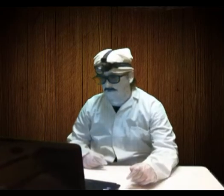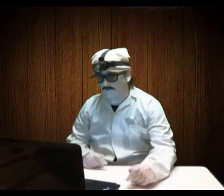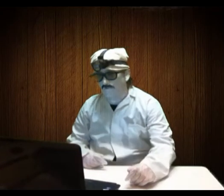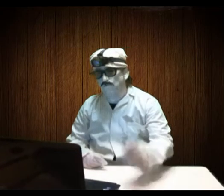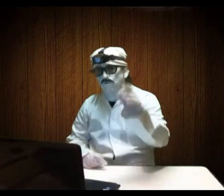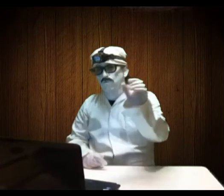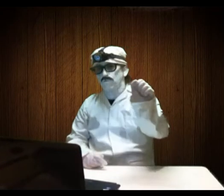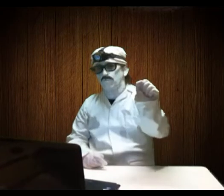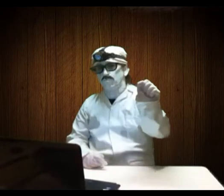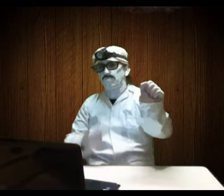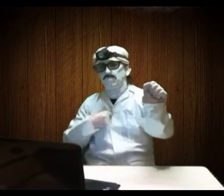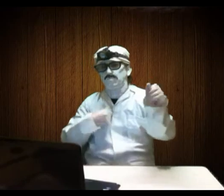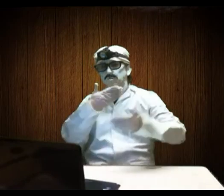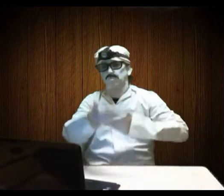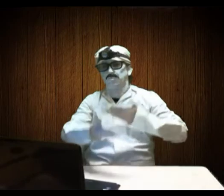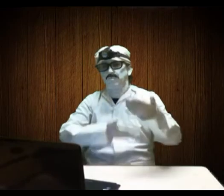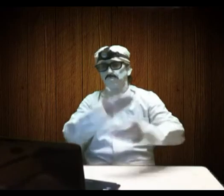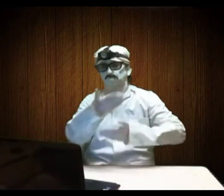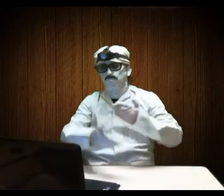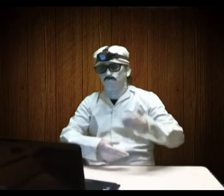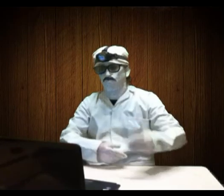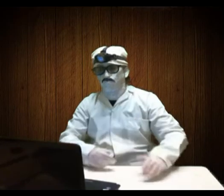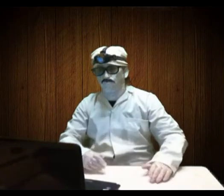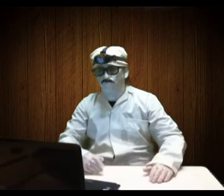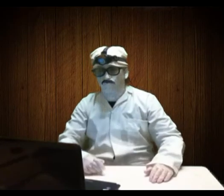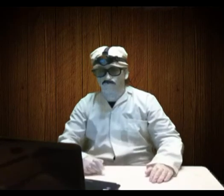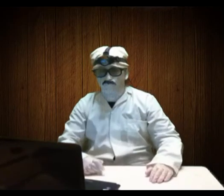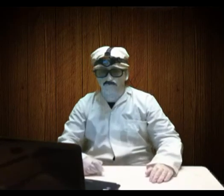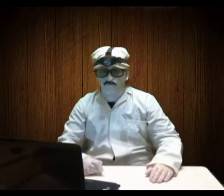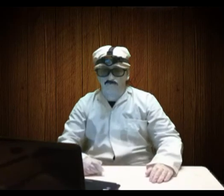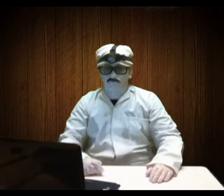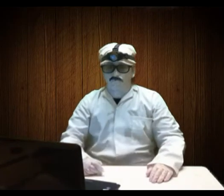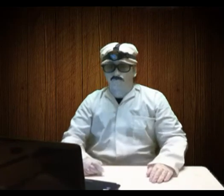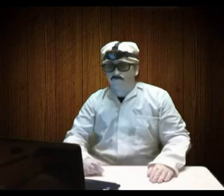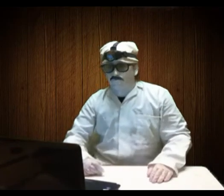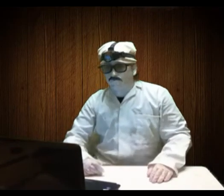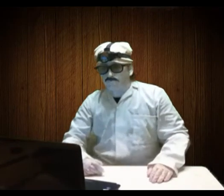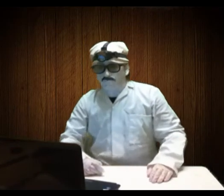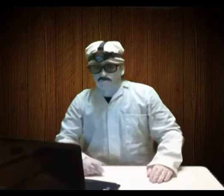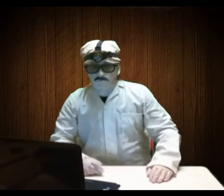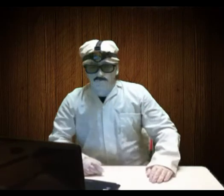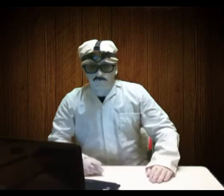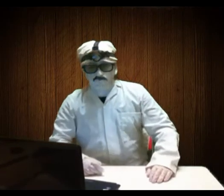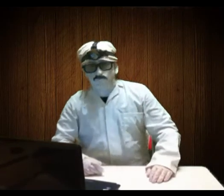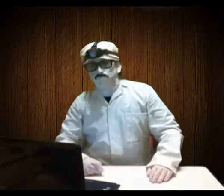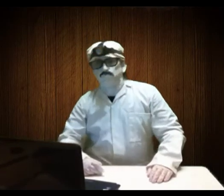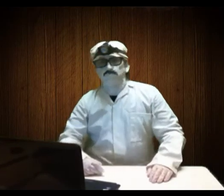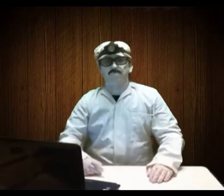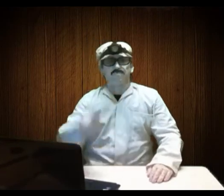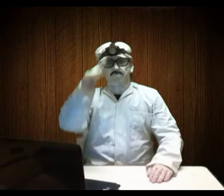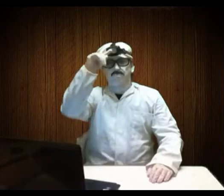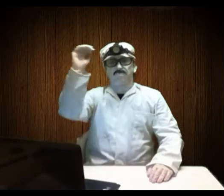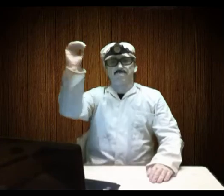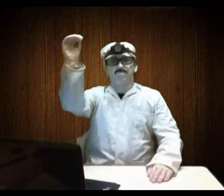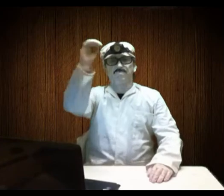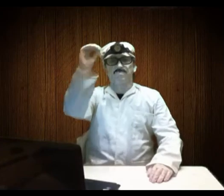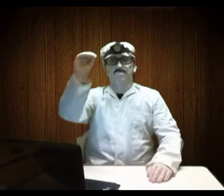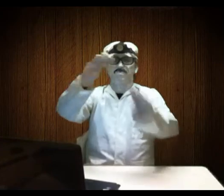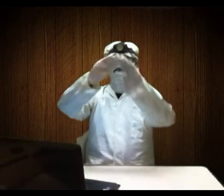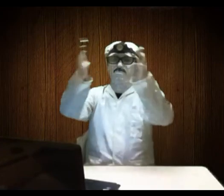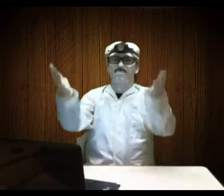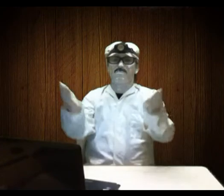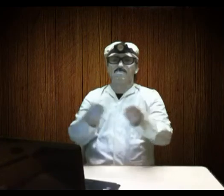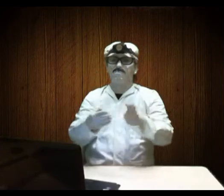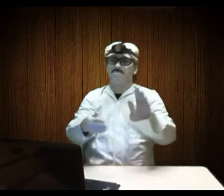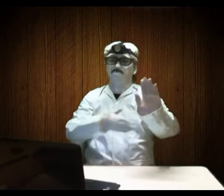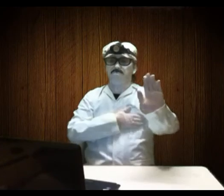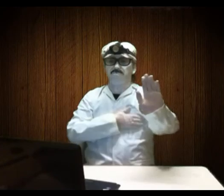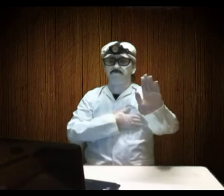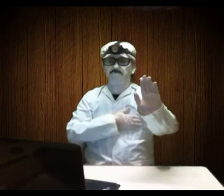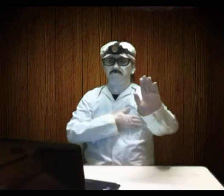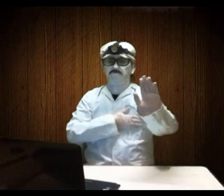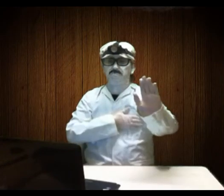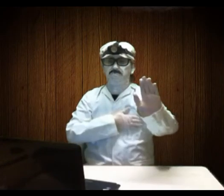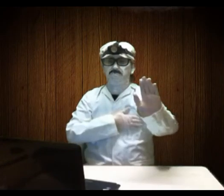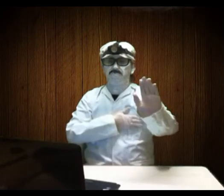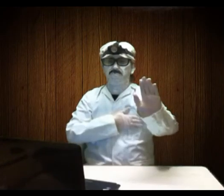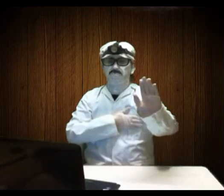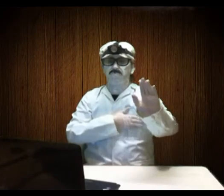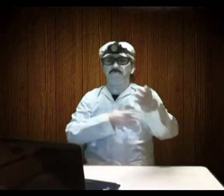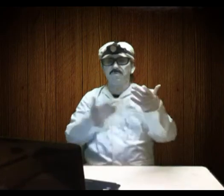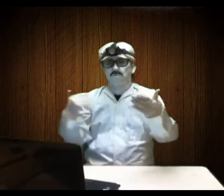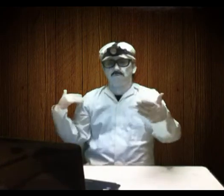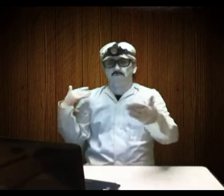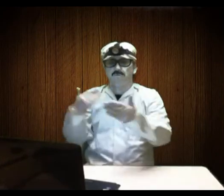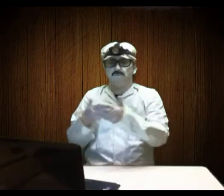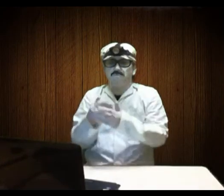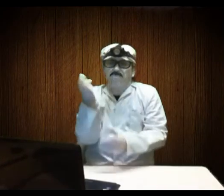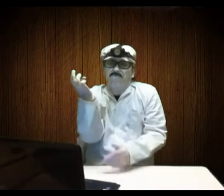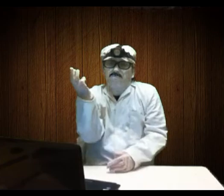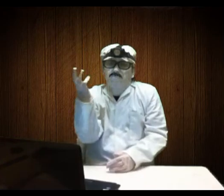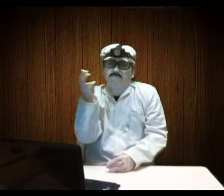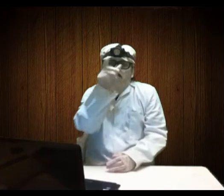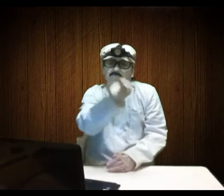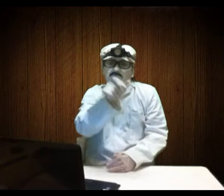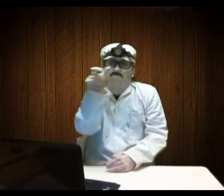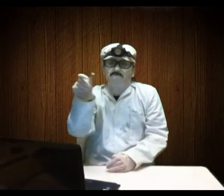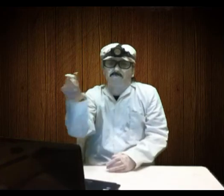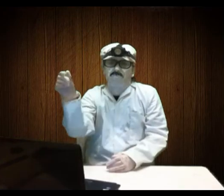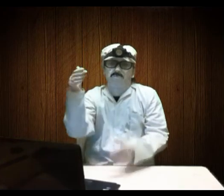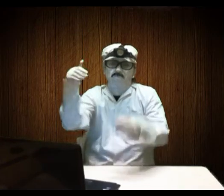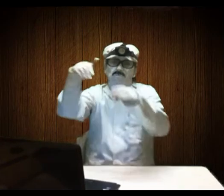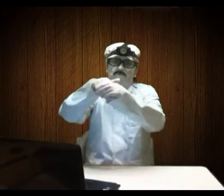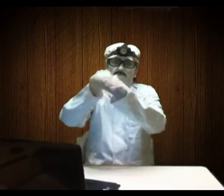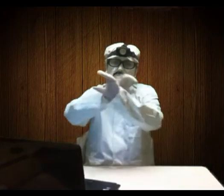The spirit world is real even though few up until now access it.